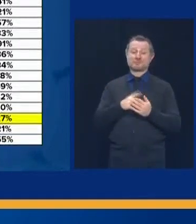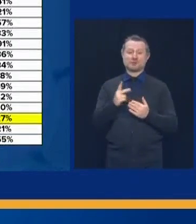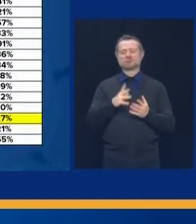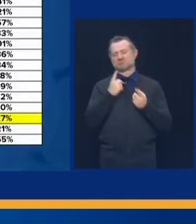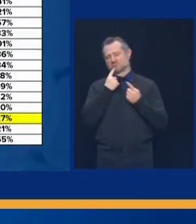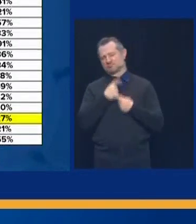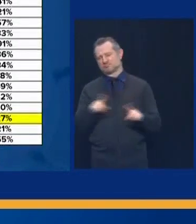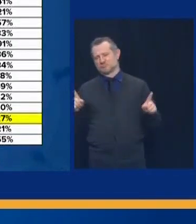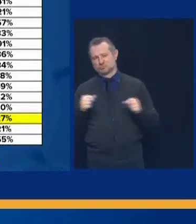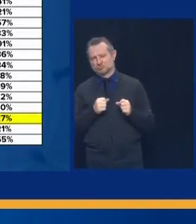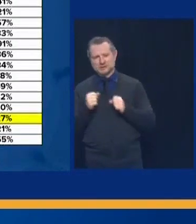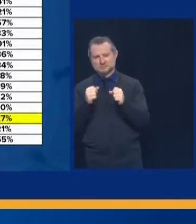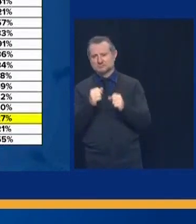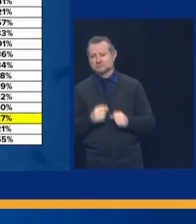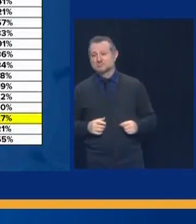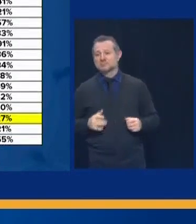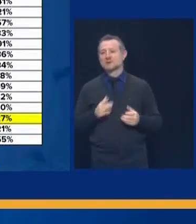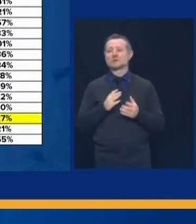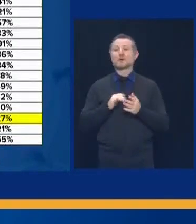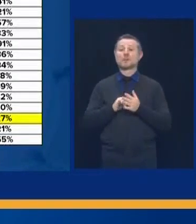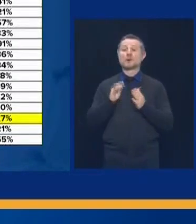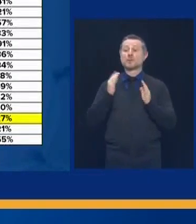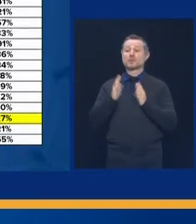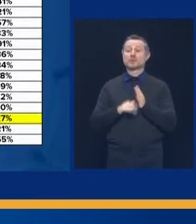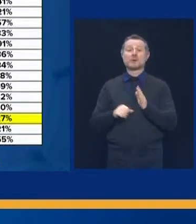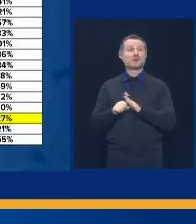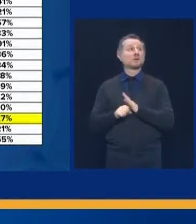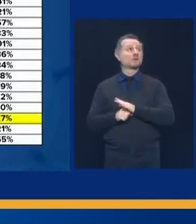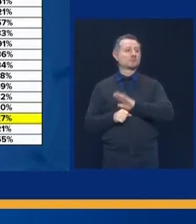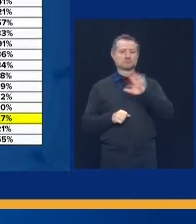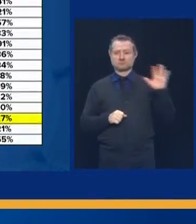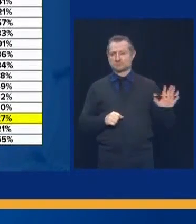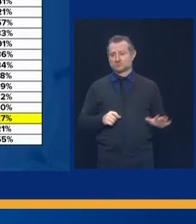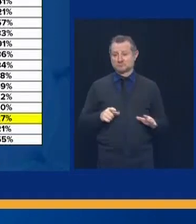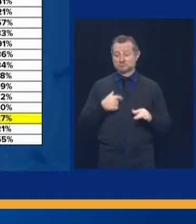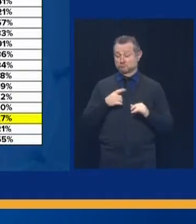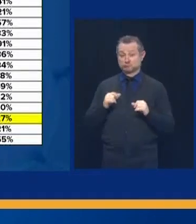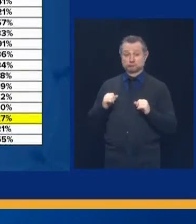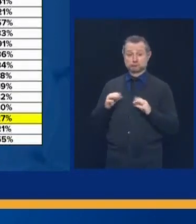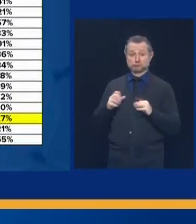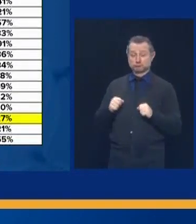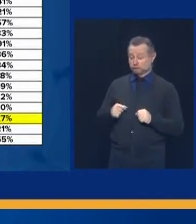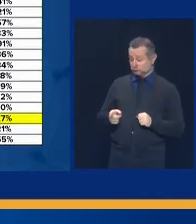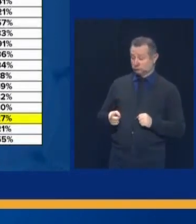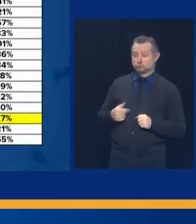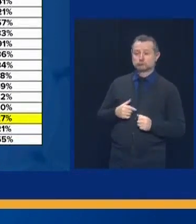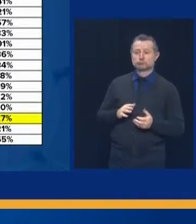ON ALL RED ZONE POSITIVITY. WE KNOW THAT MICROCLUSTERS WORK. THIS IS4IY WHERE NEW YORK IS